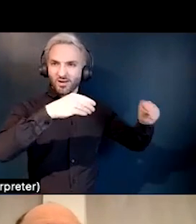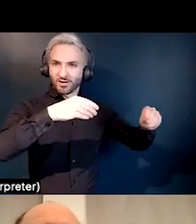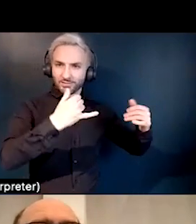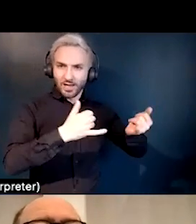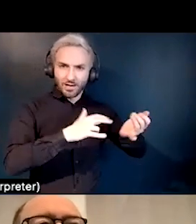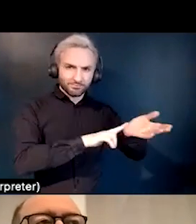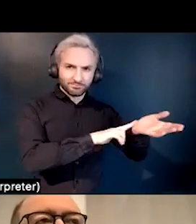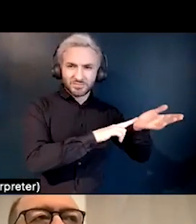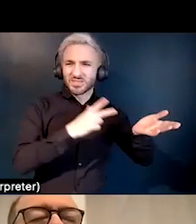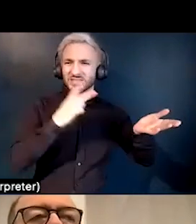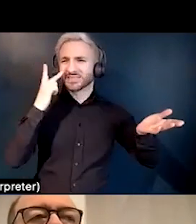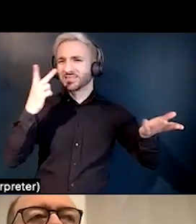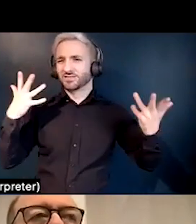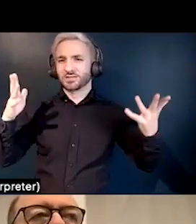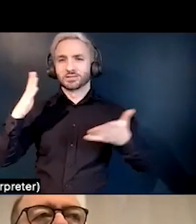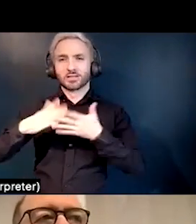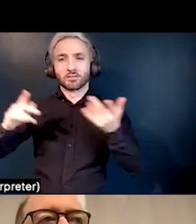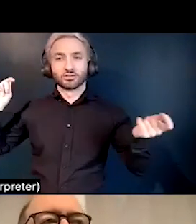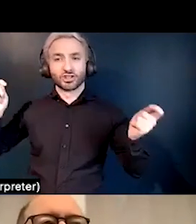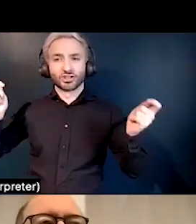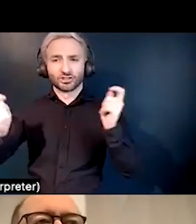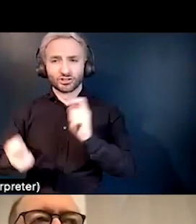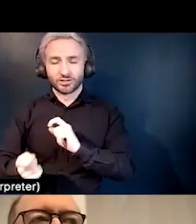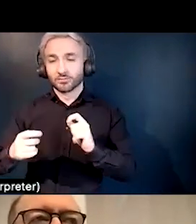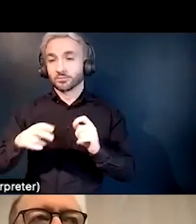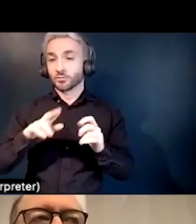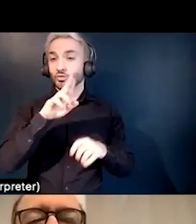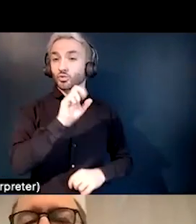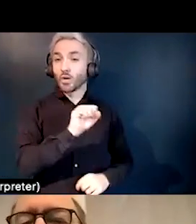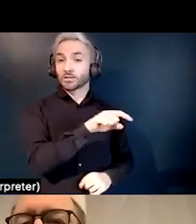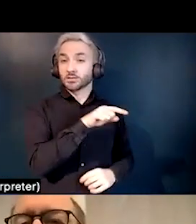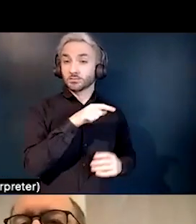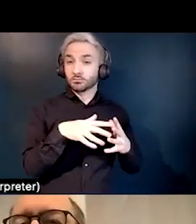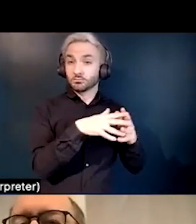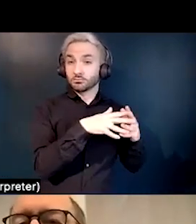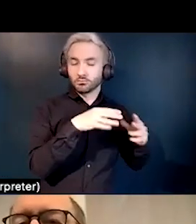already. If you think about it in the U.S. market, the changes that James Daunt has